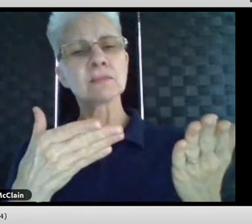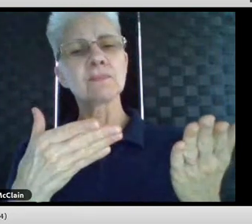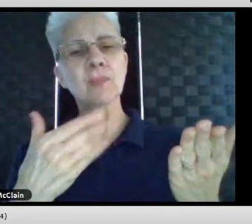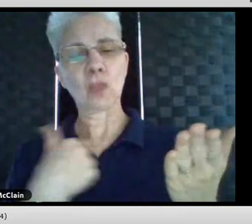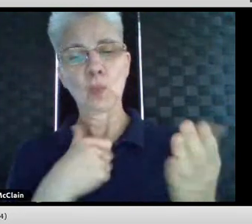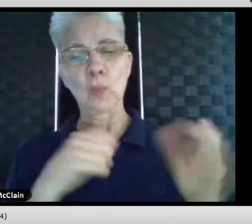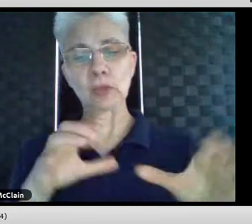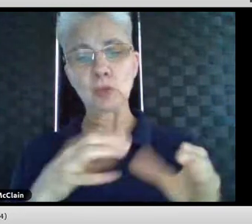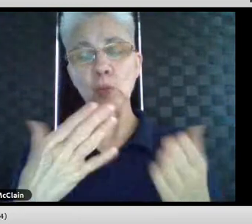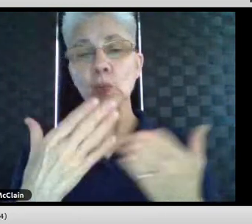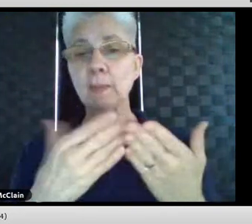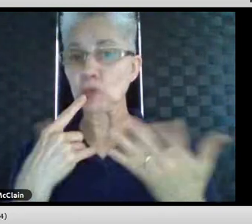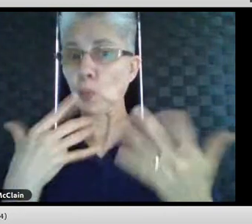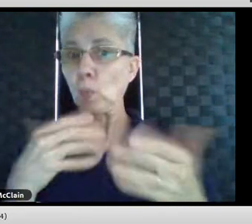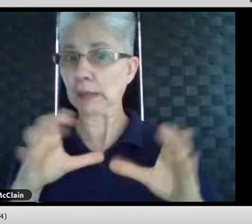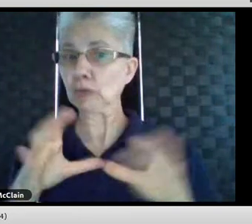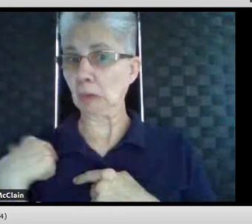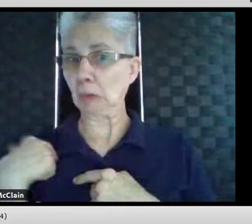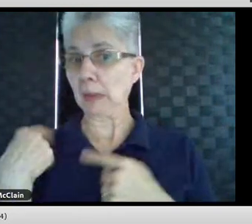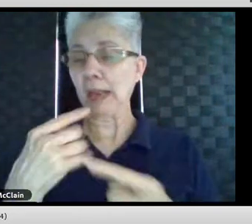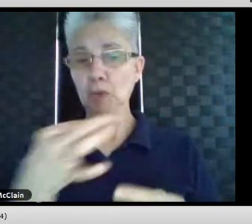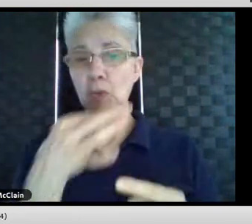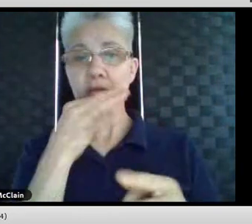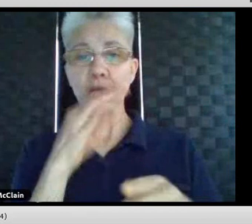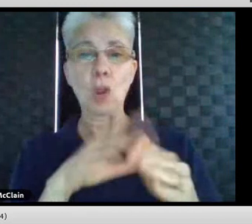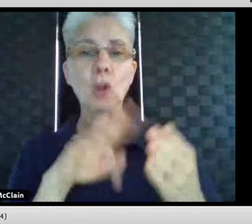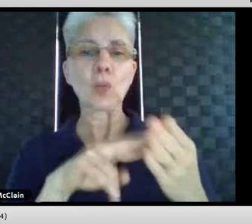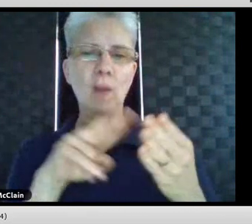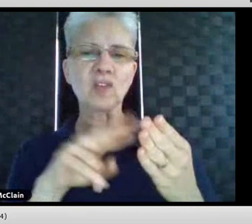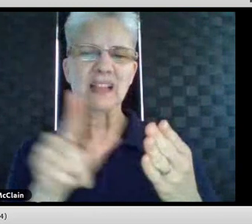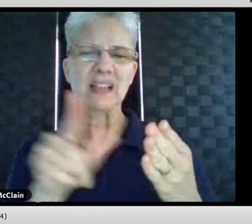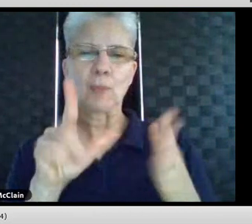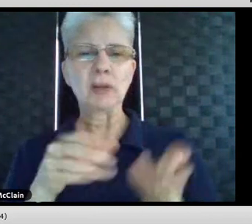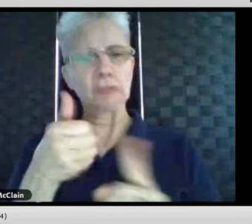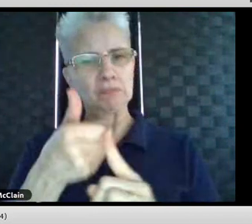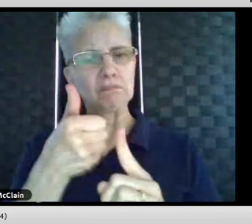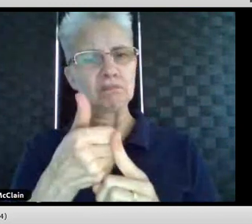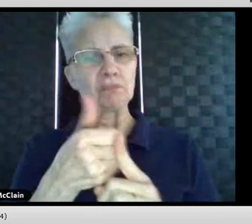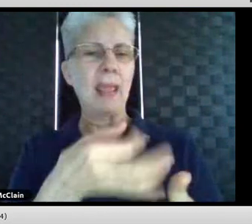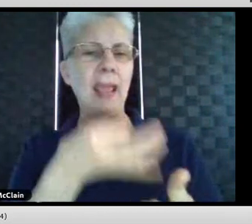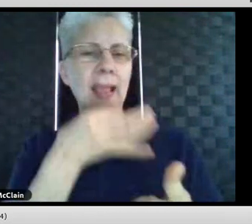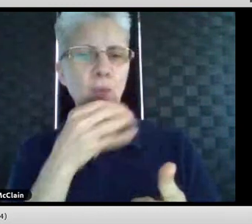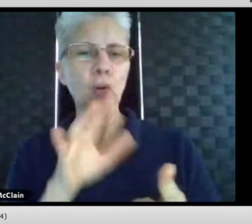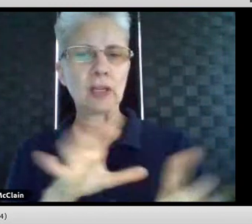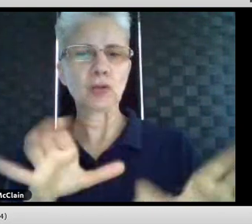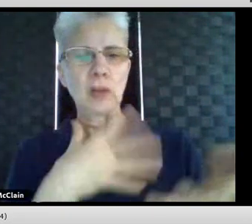some things you're probably already doing. You're probably expert reference librarians and have expert interactions,